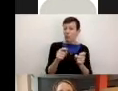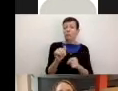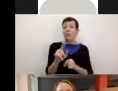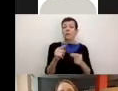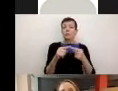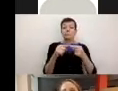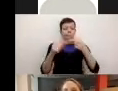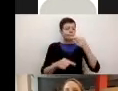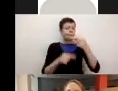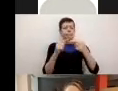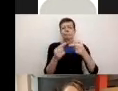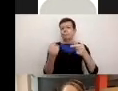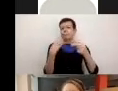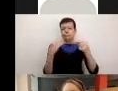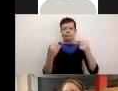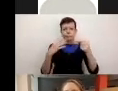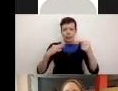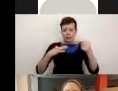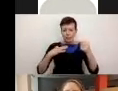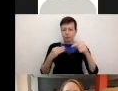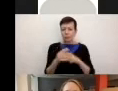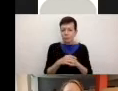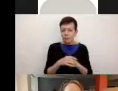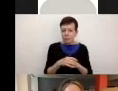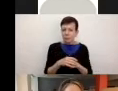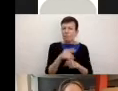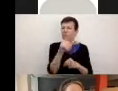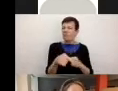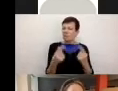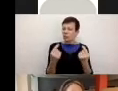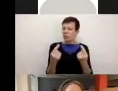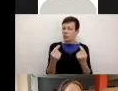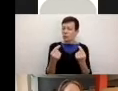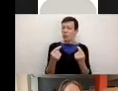And this program is specifically to support projects that preserve First Nations, Métis